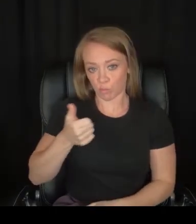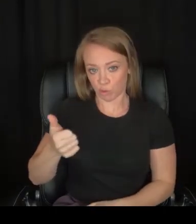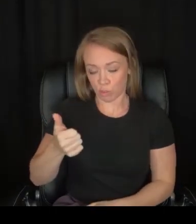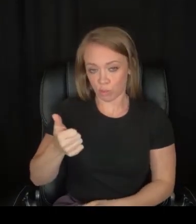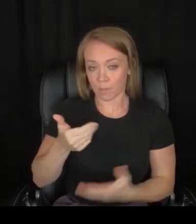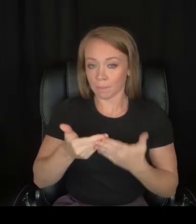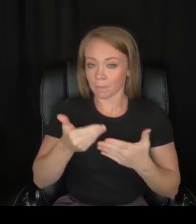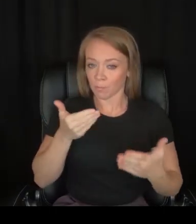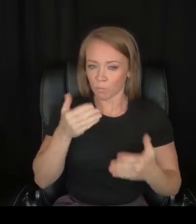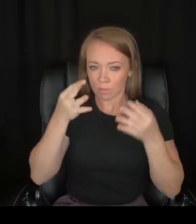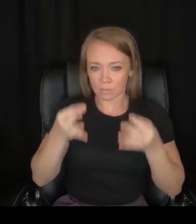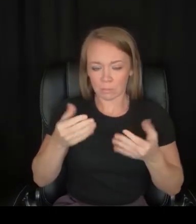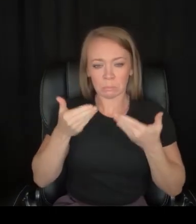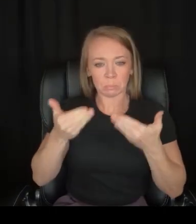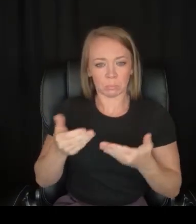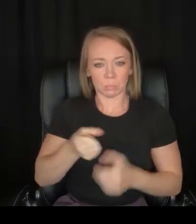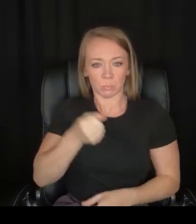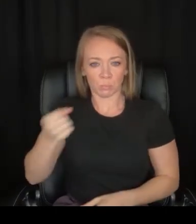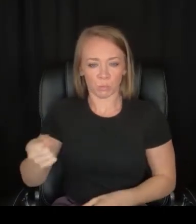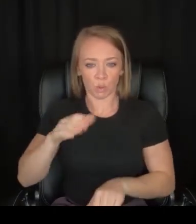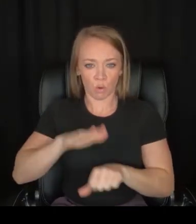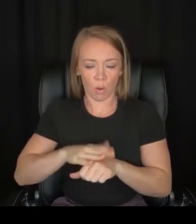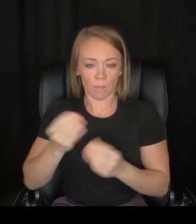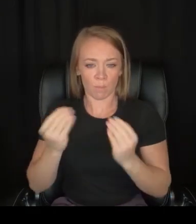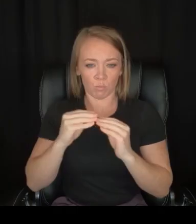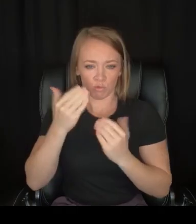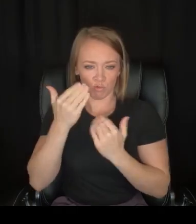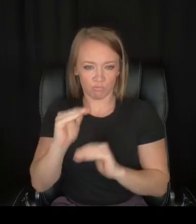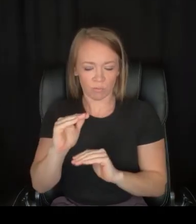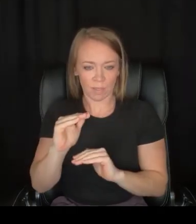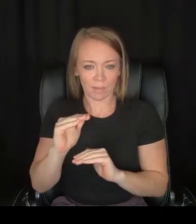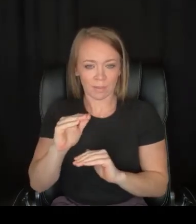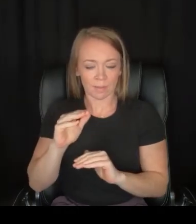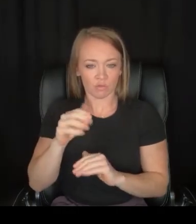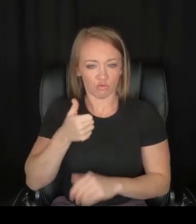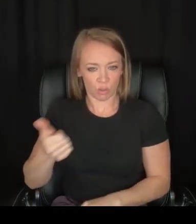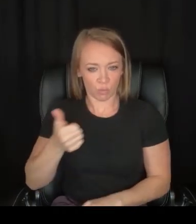Before placing a student in more restrictive mode of transportation such